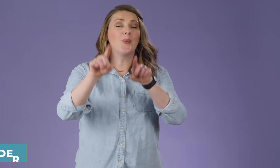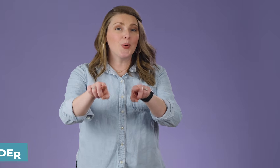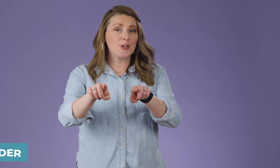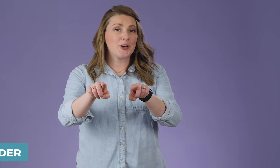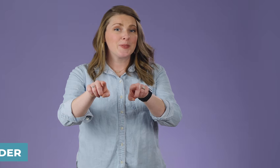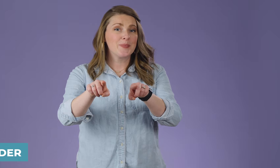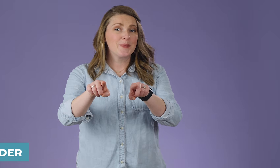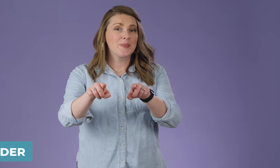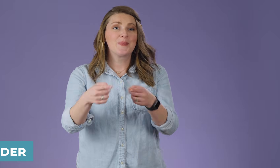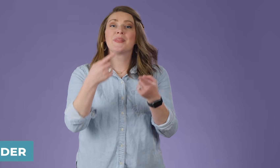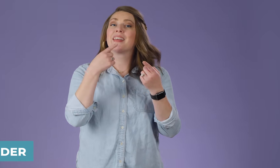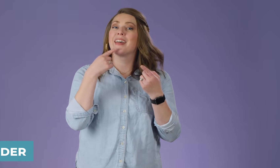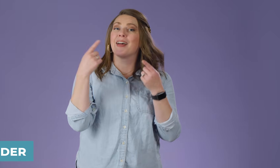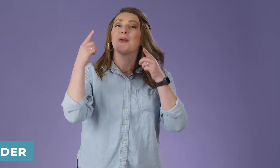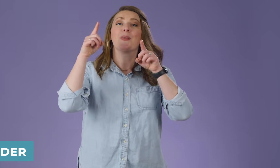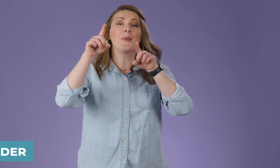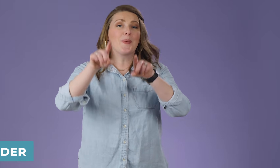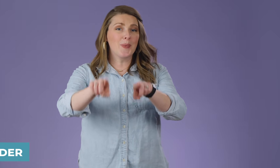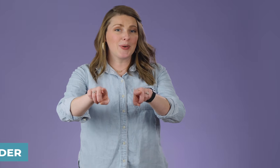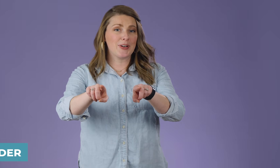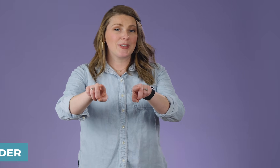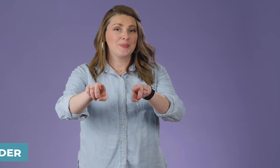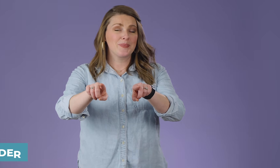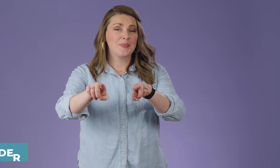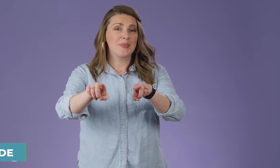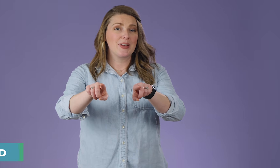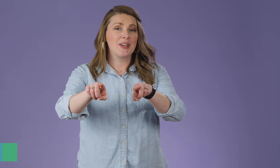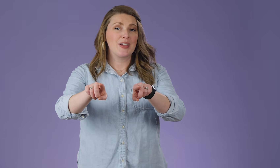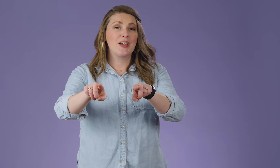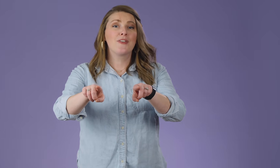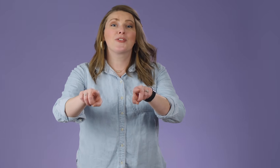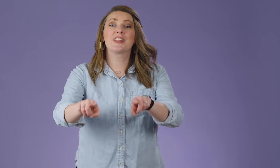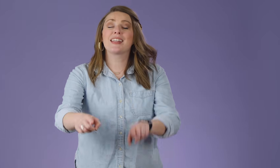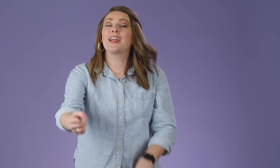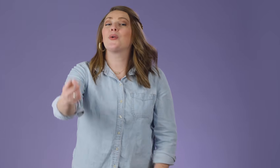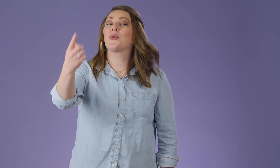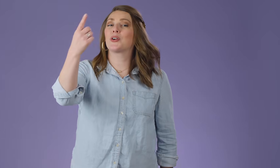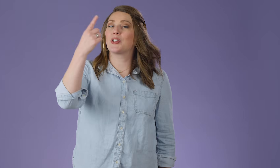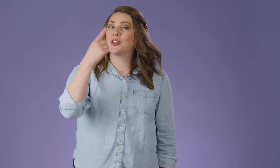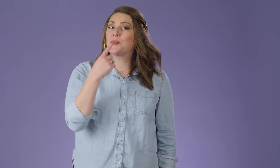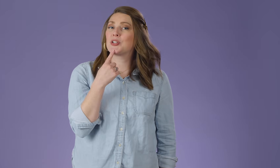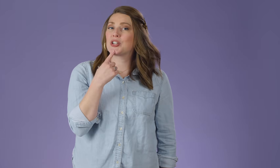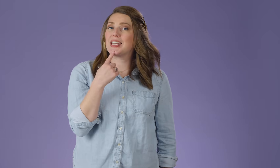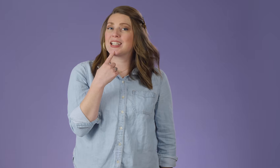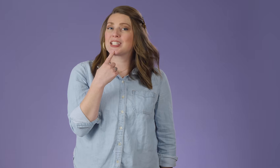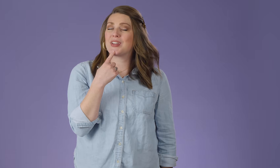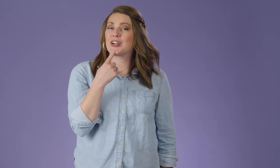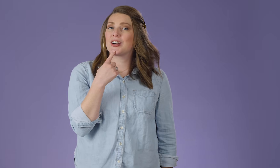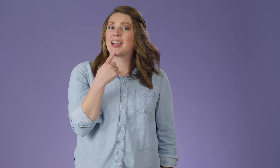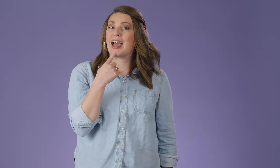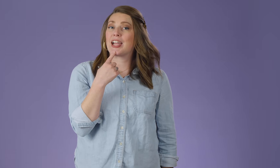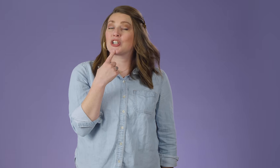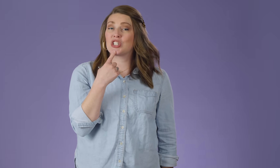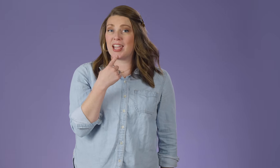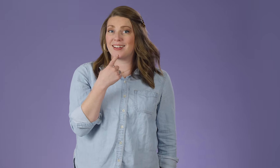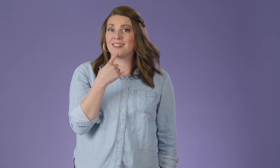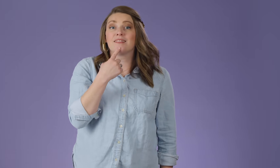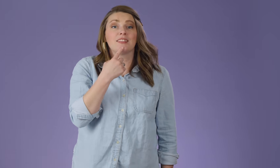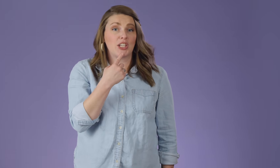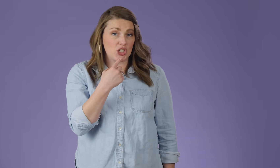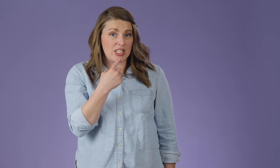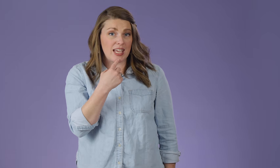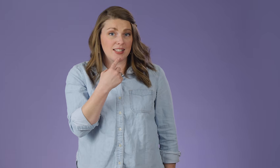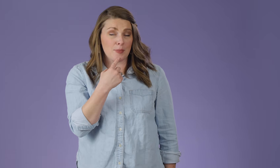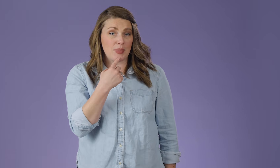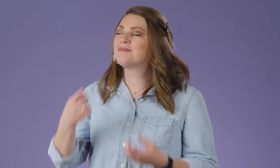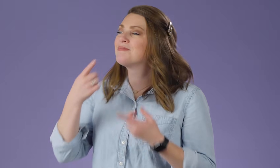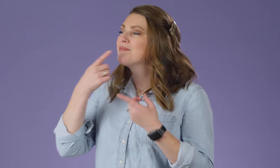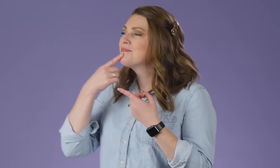'Order, order,' for the sign order you put your index finger at your chin like you're saying something